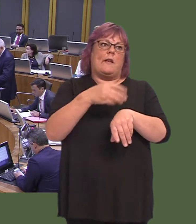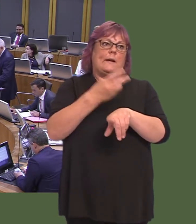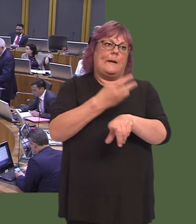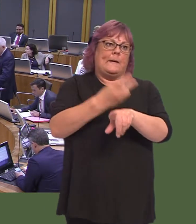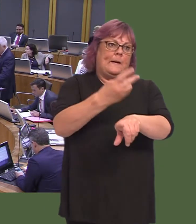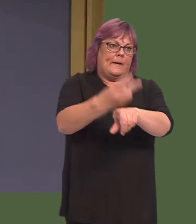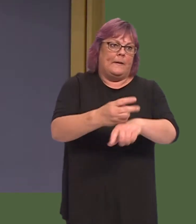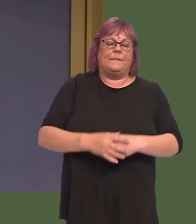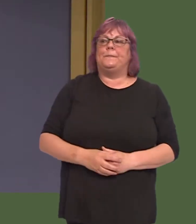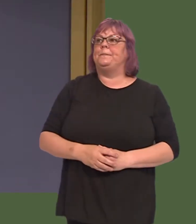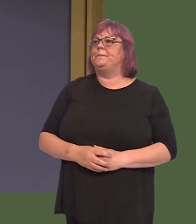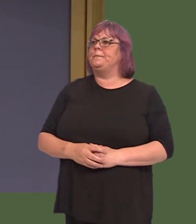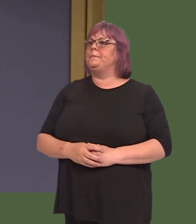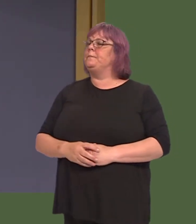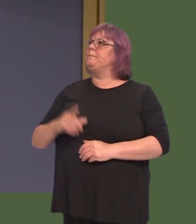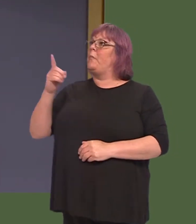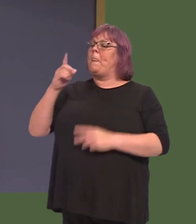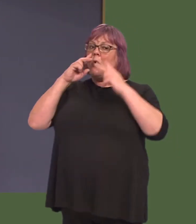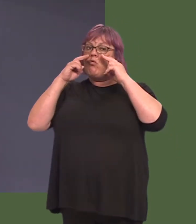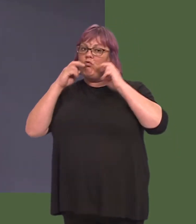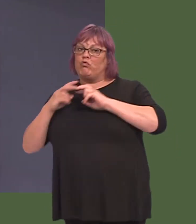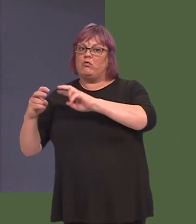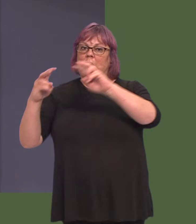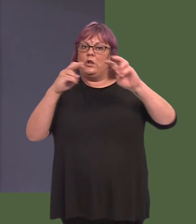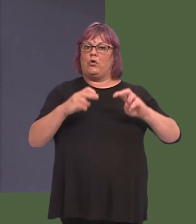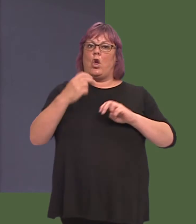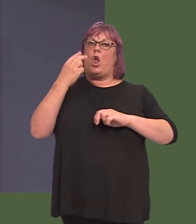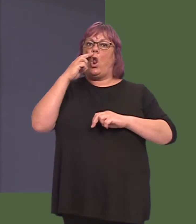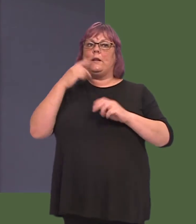Llyr Gruffydd AM: Virtually every piece of research that has looked at the size of prisons